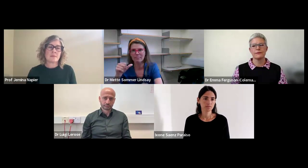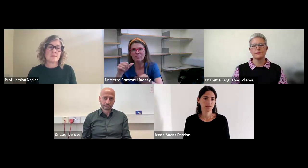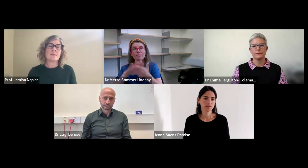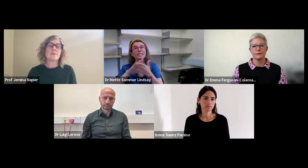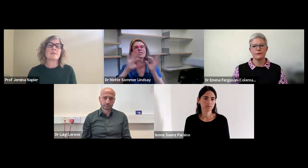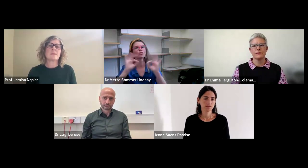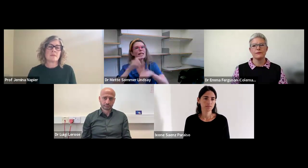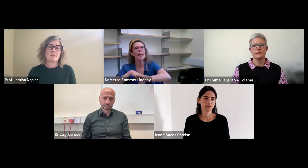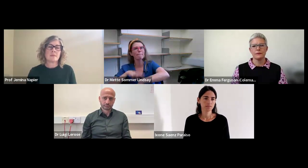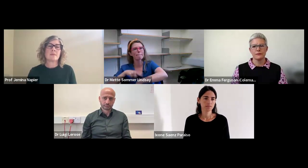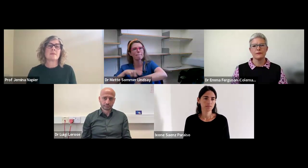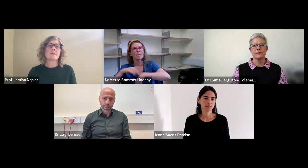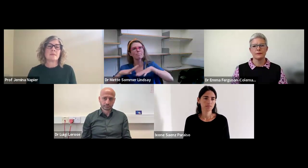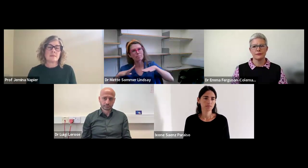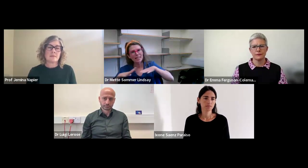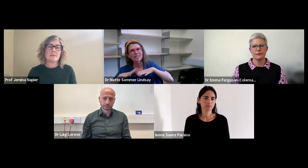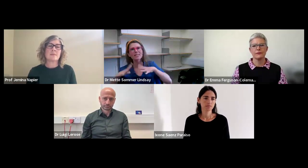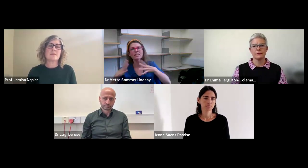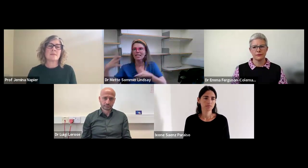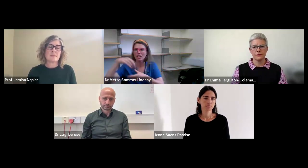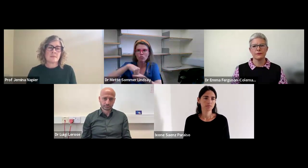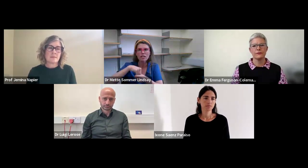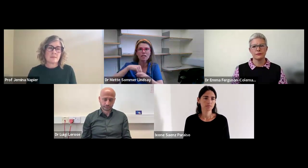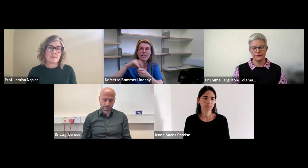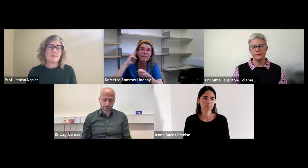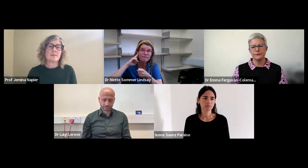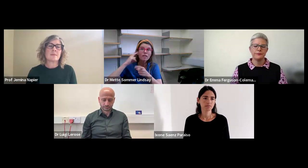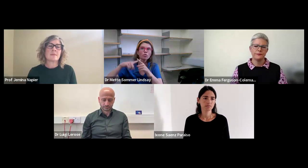but they know funding processes, they are able to get applications together, they've got the